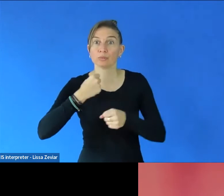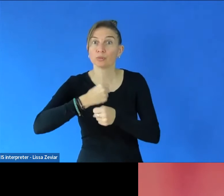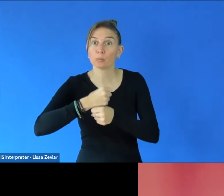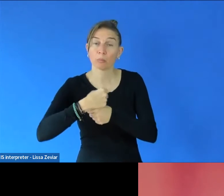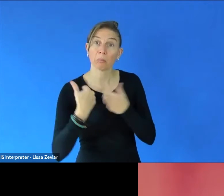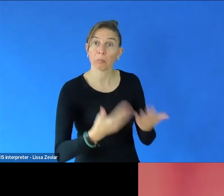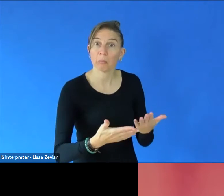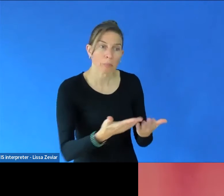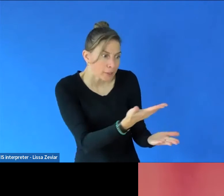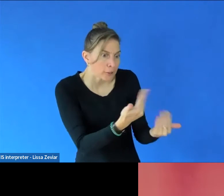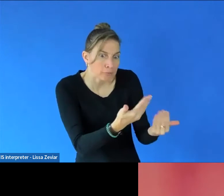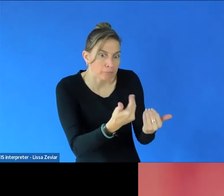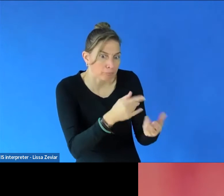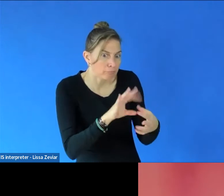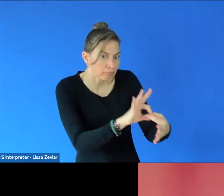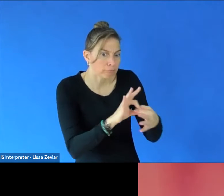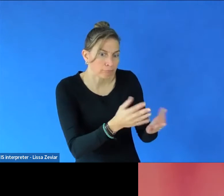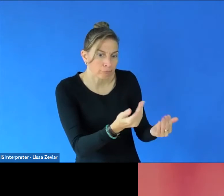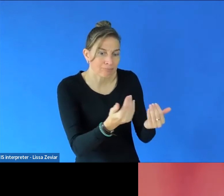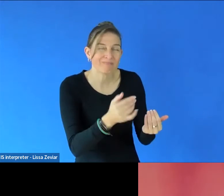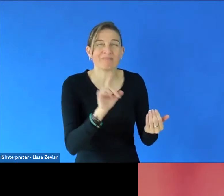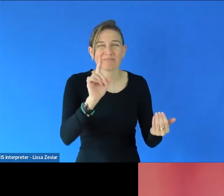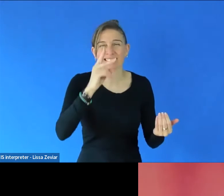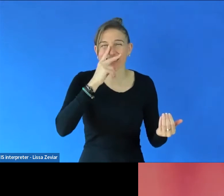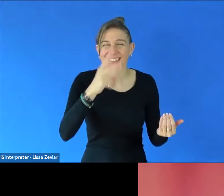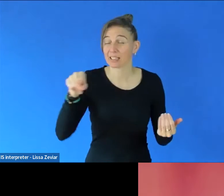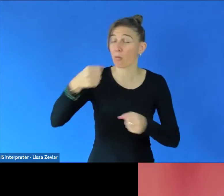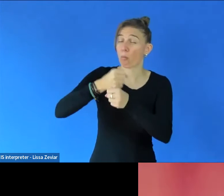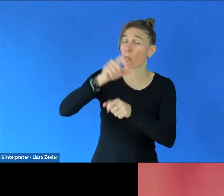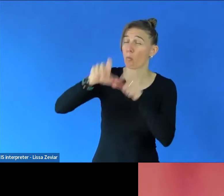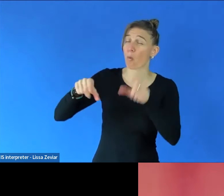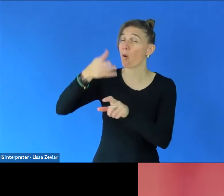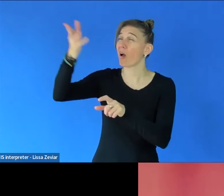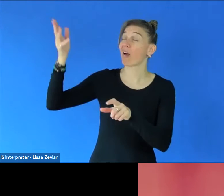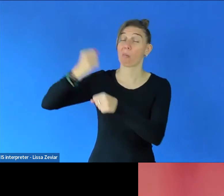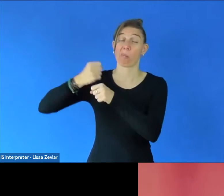we see the employer's perceptions are not very high